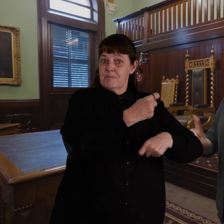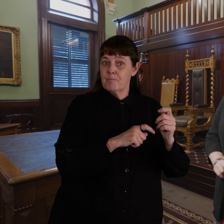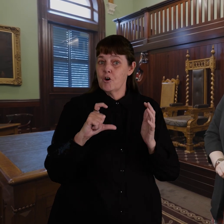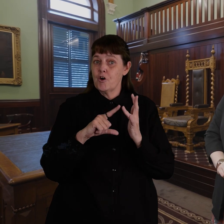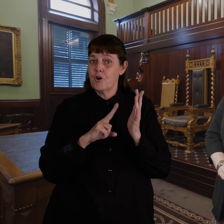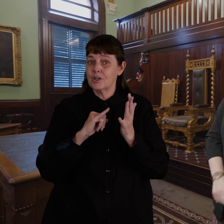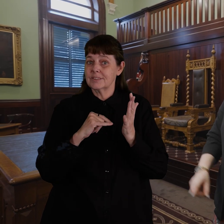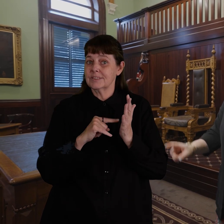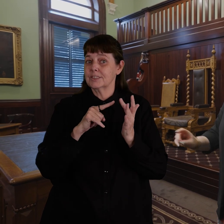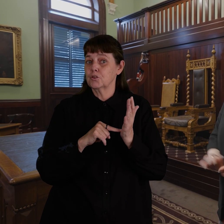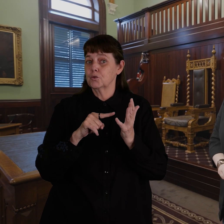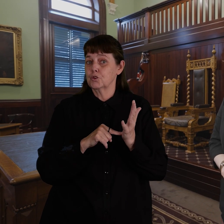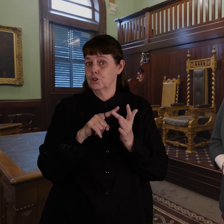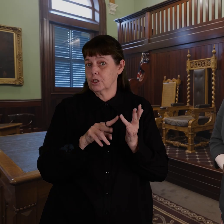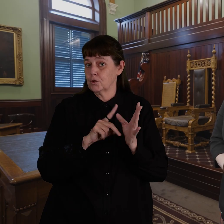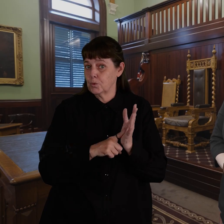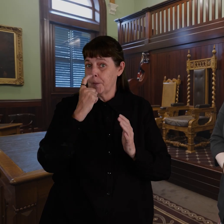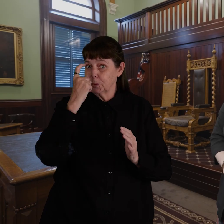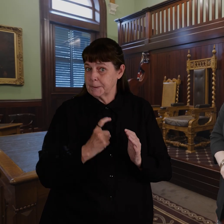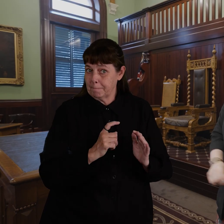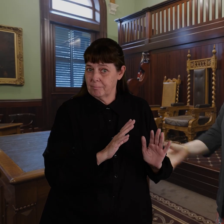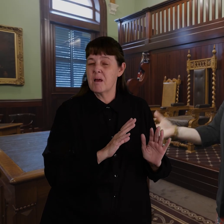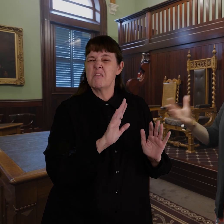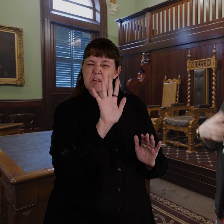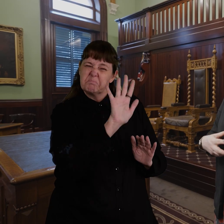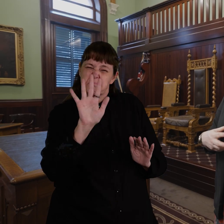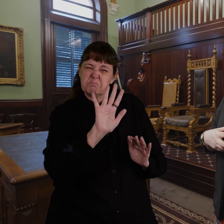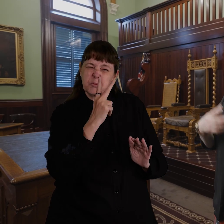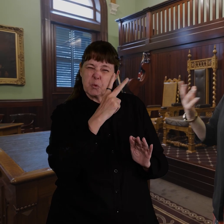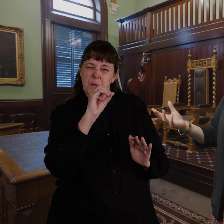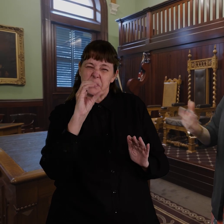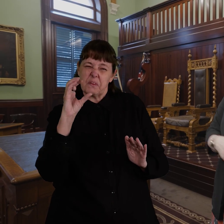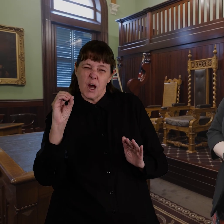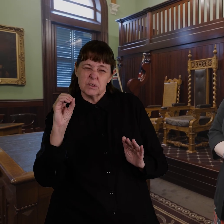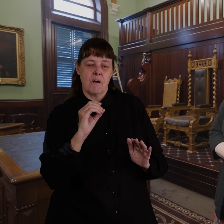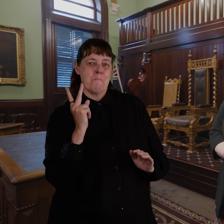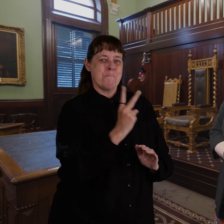a dance hall, a constitutional museum, and in the 2000s it was reclaimed as